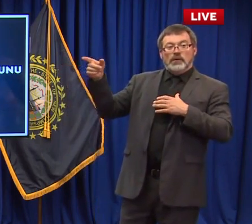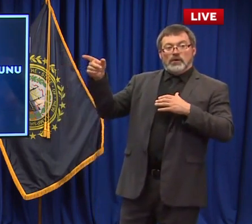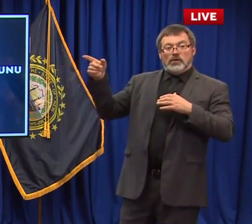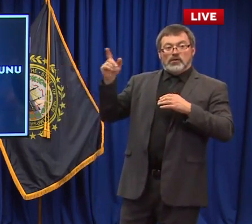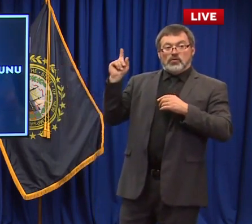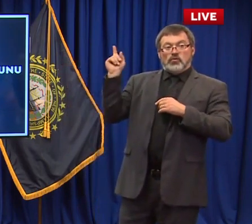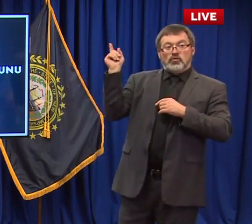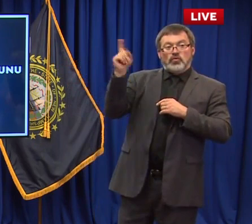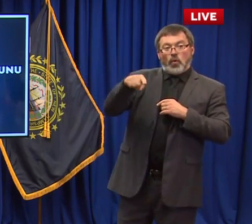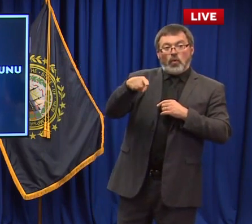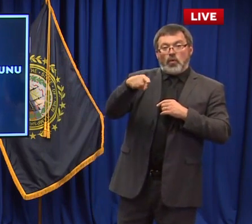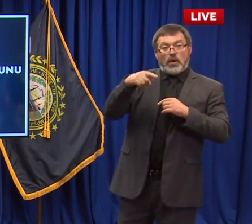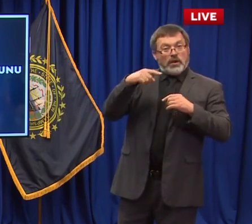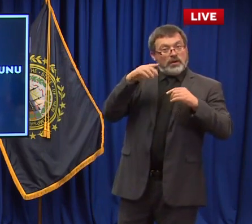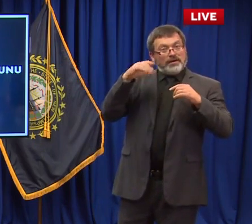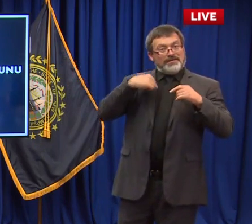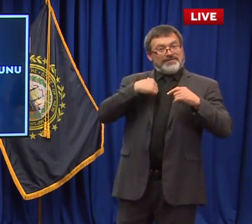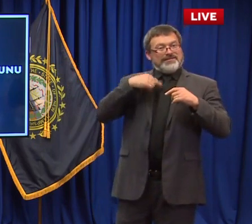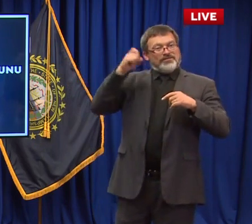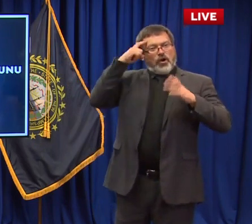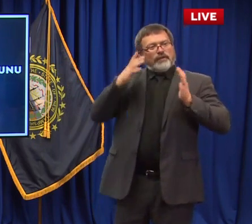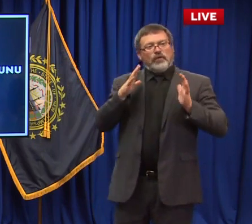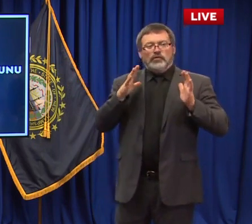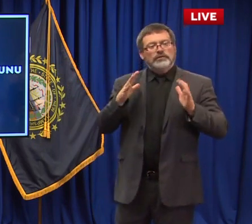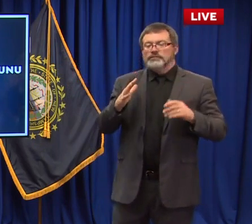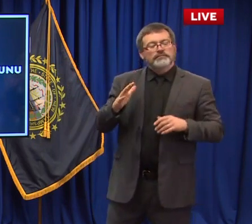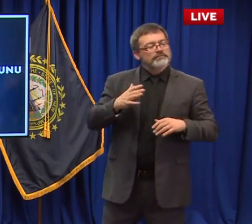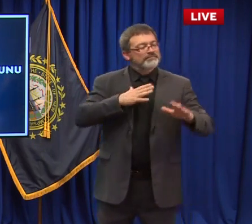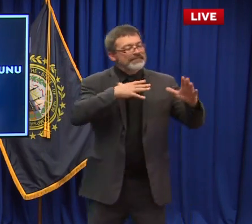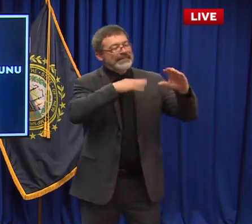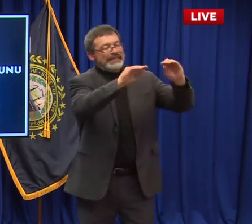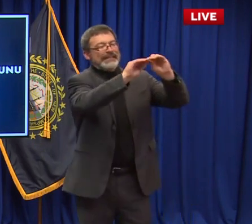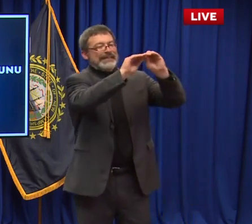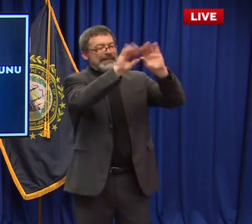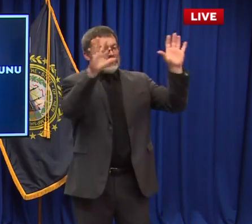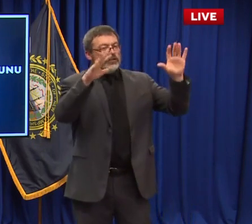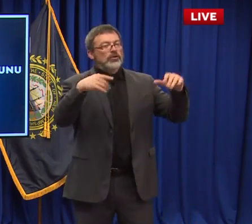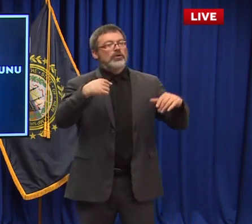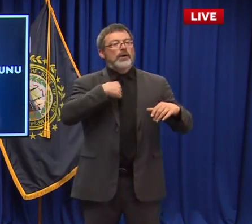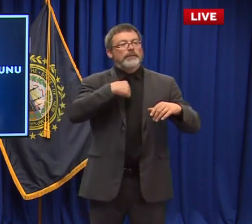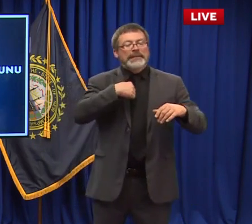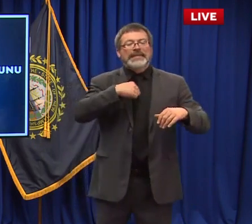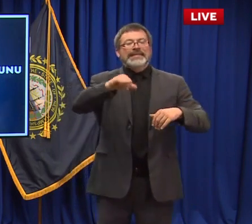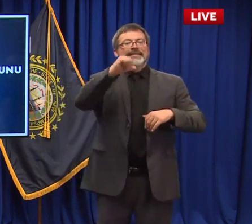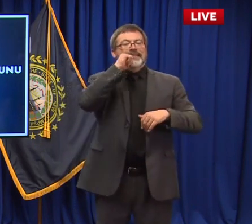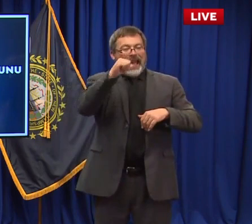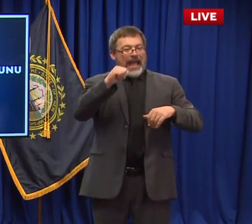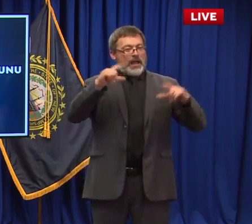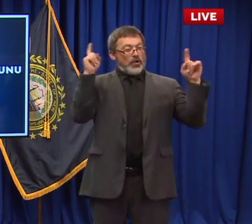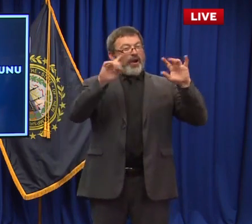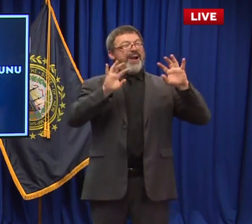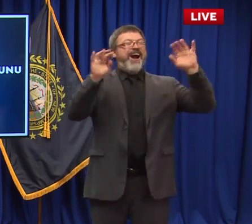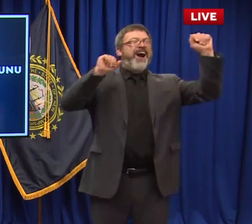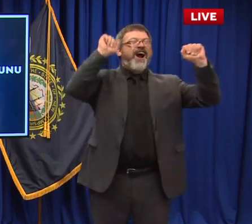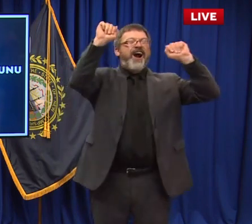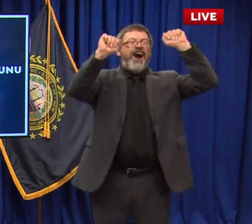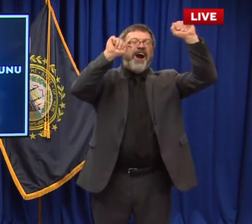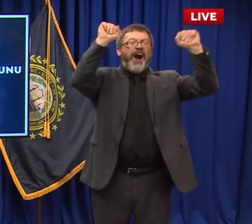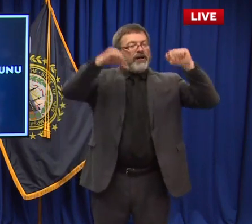WHAT MESSAGE DOES IT SEND FOR YOU TO BE THERE IN A CROWD OF THOUSANDS OF PEOPLE? I’M GOING TO GREET THE PRESIDENT AS THE GOVERNOR.